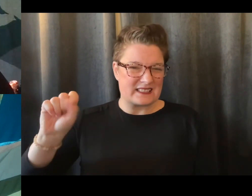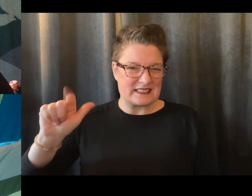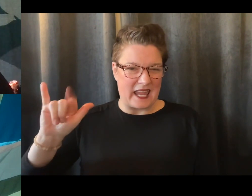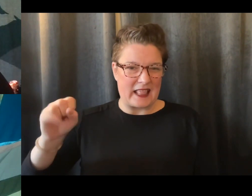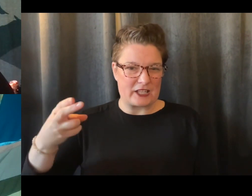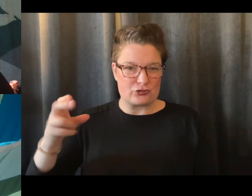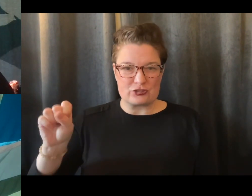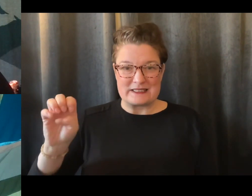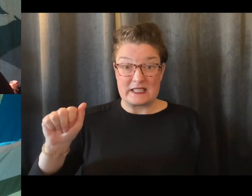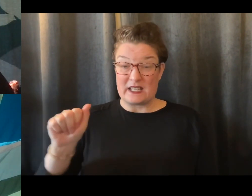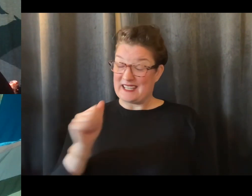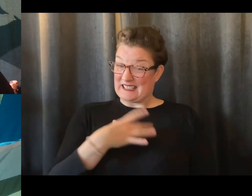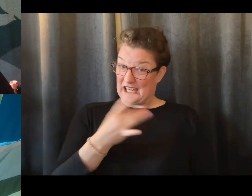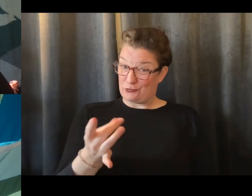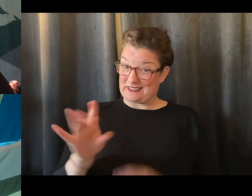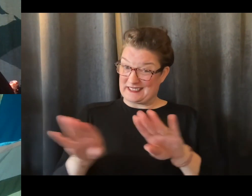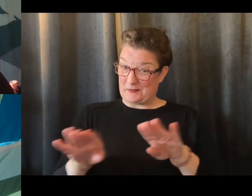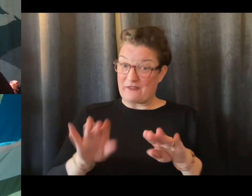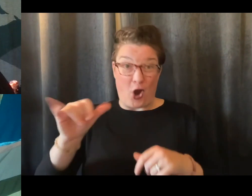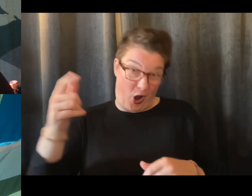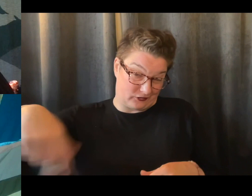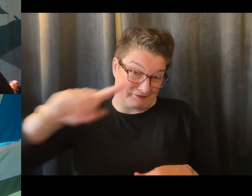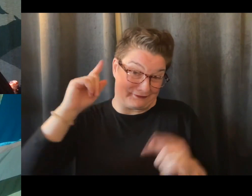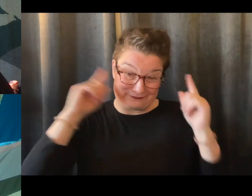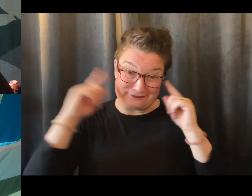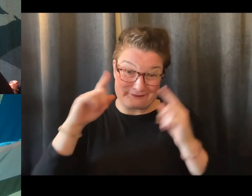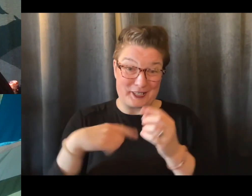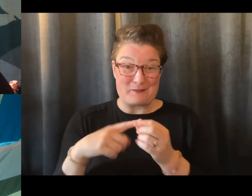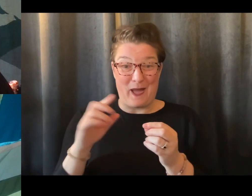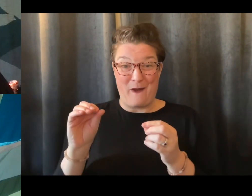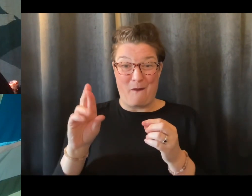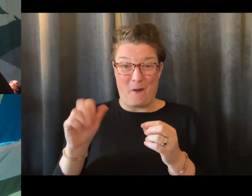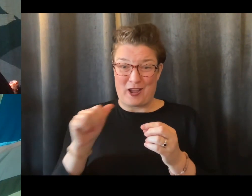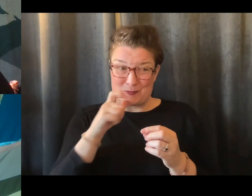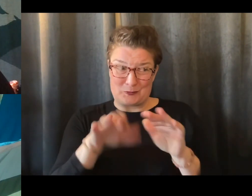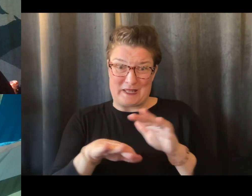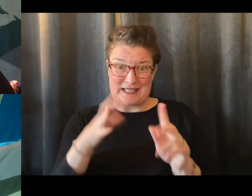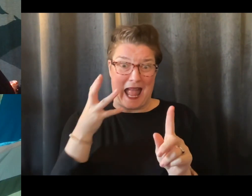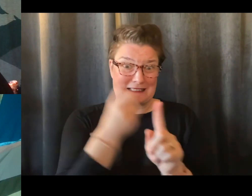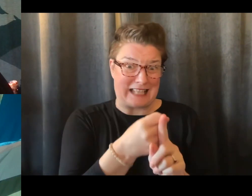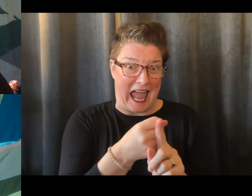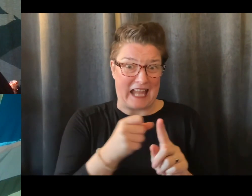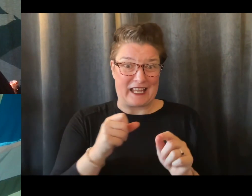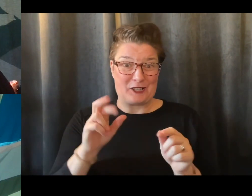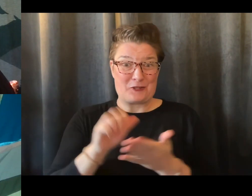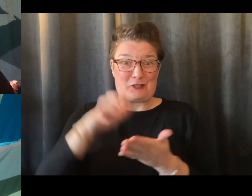attacking rich people's yachts and, and, uh, you know, basically having a full on revolt right now.